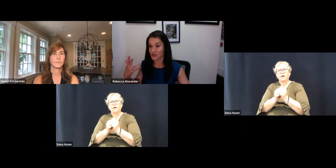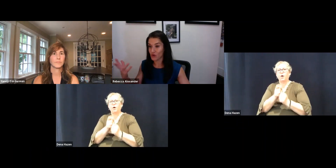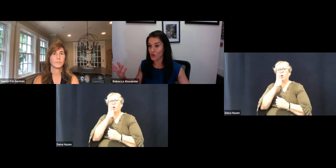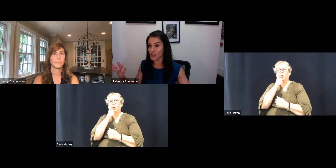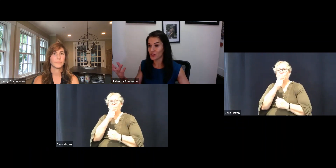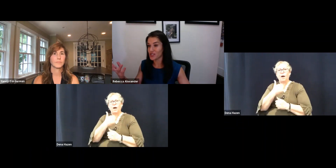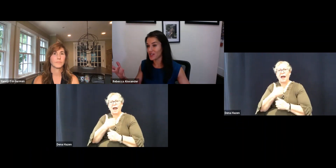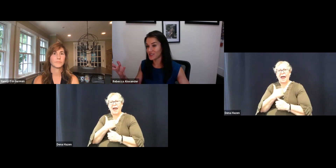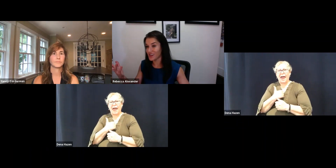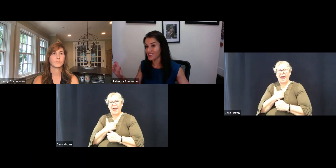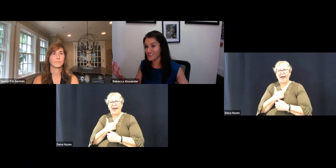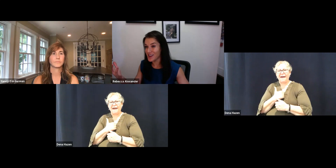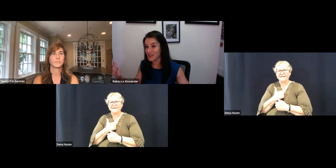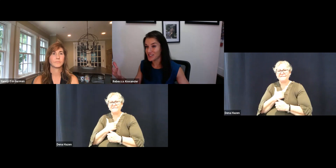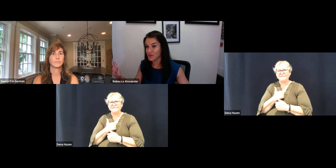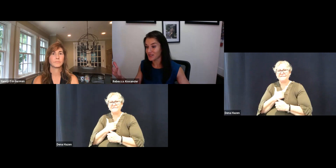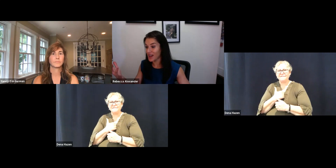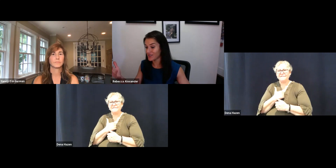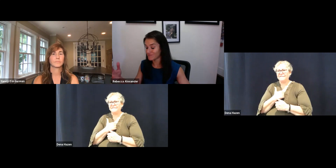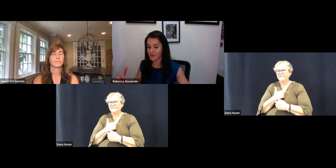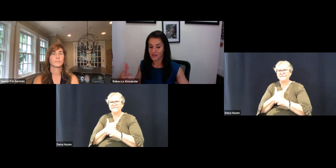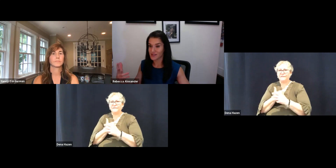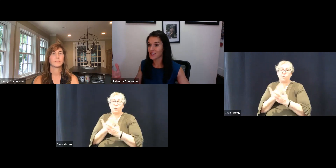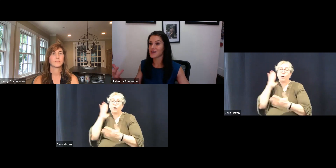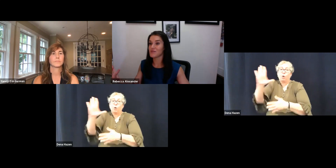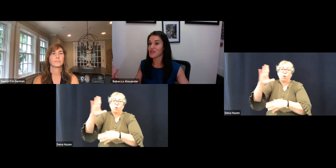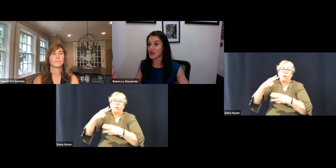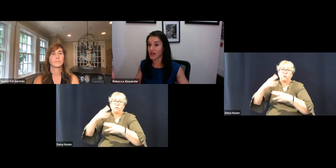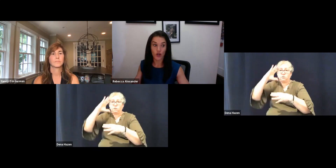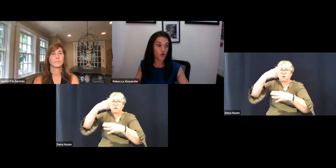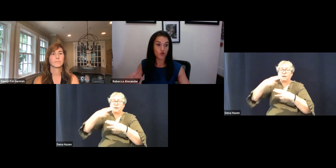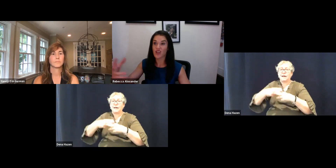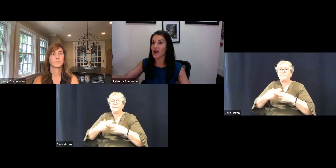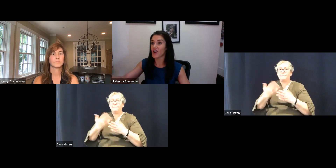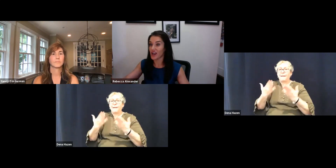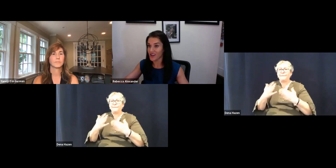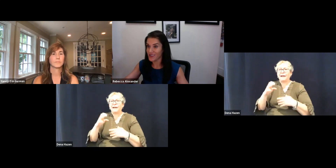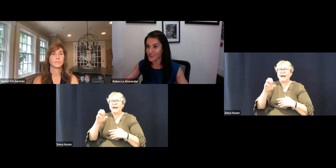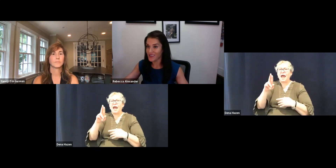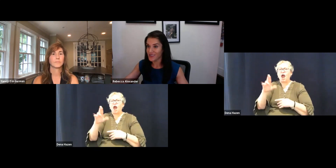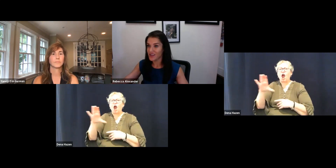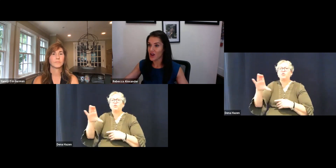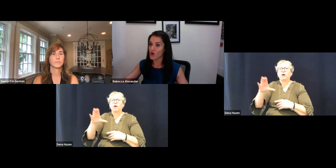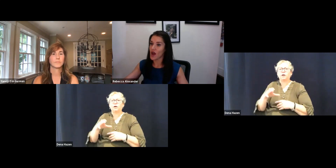I don't know what your son's name is-- but, like let's say his name's Eric. Who's got Eric?